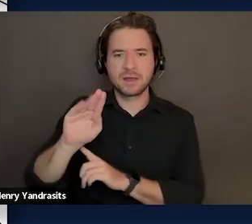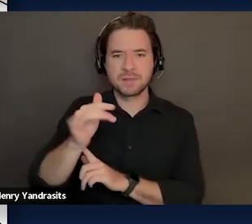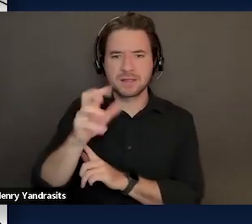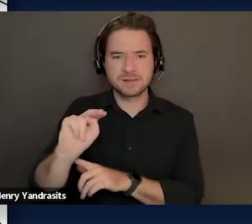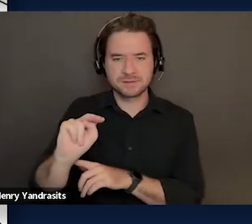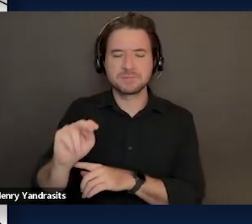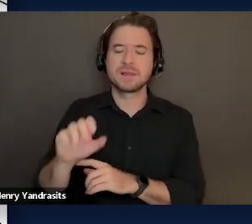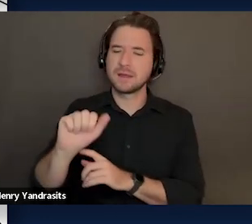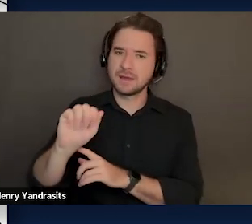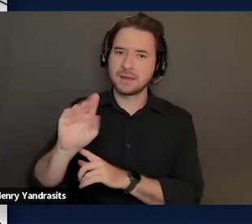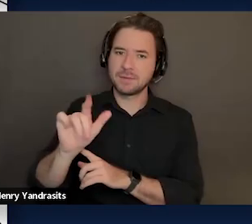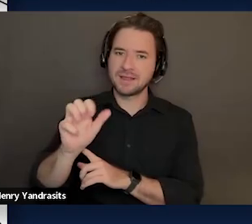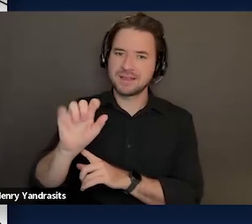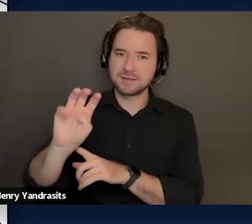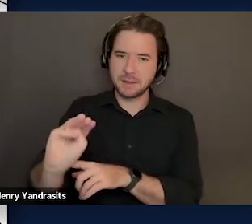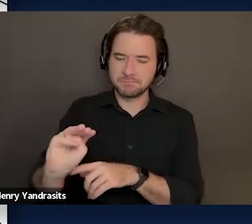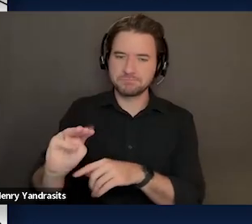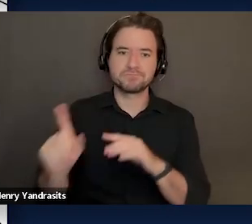In this specific instance, and in public health more generally.